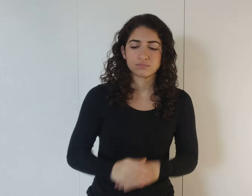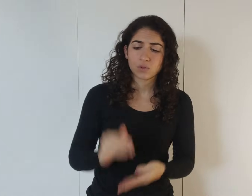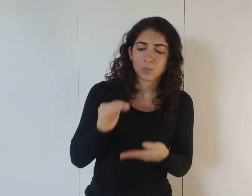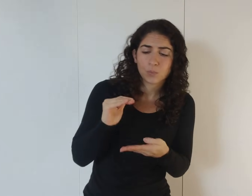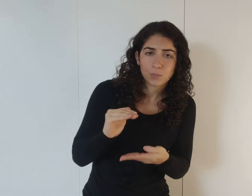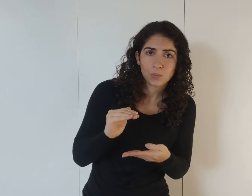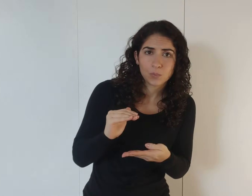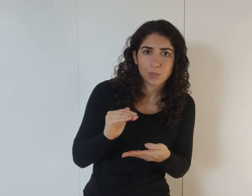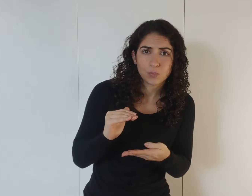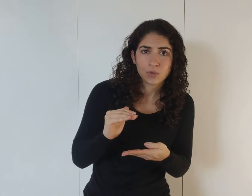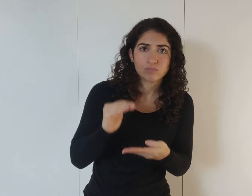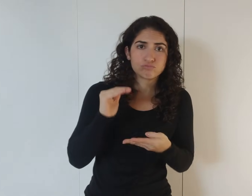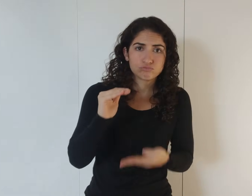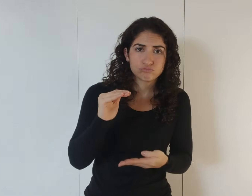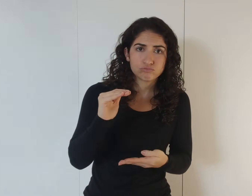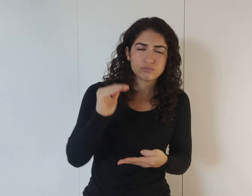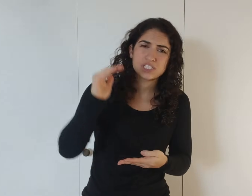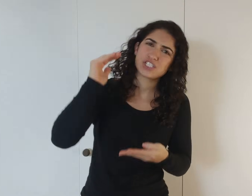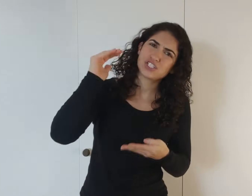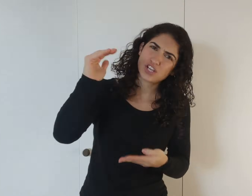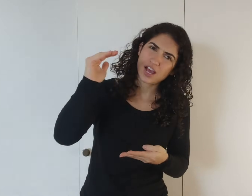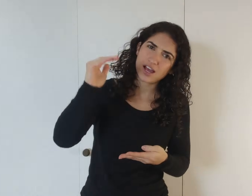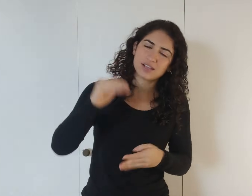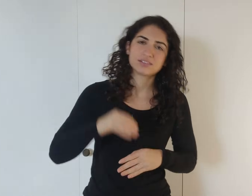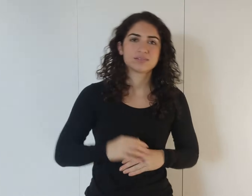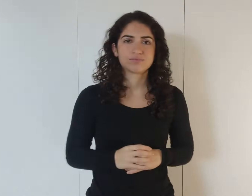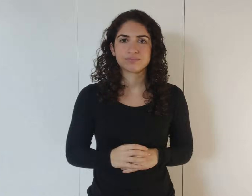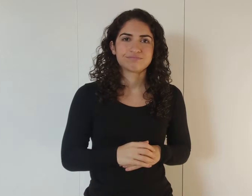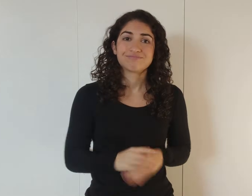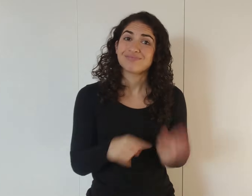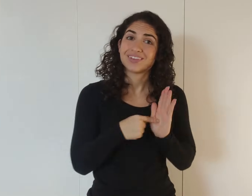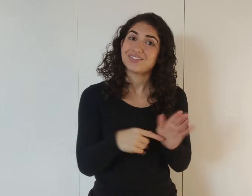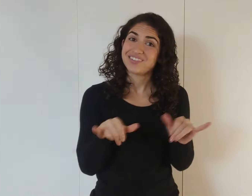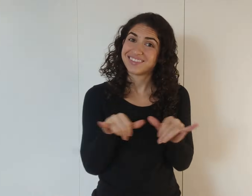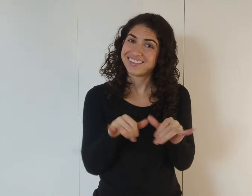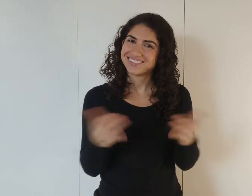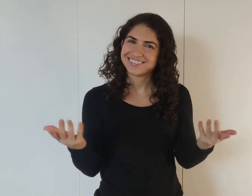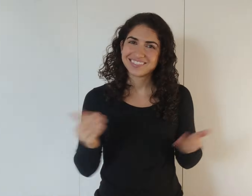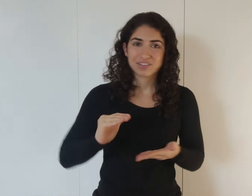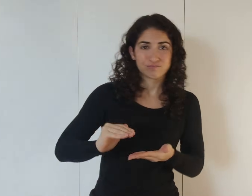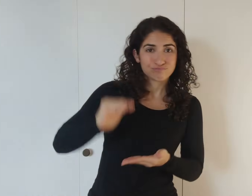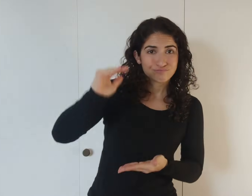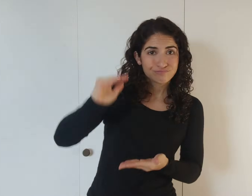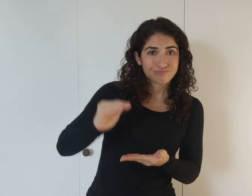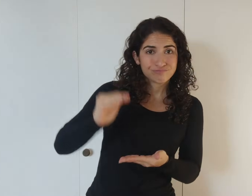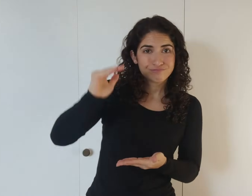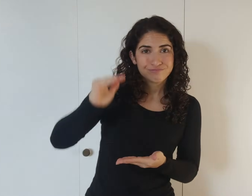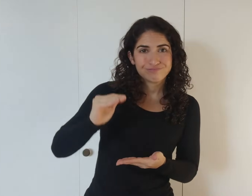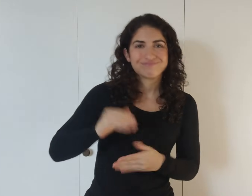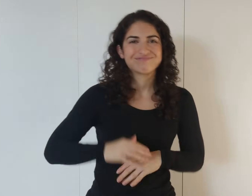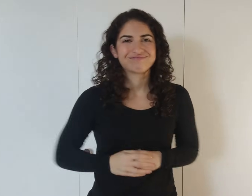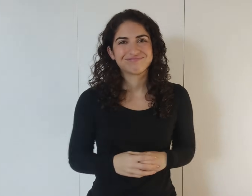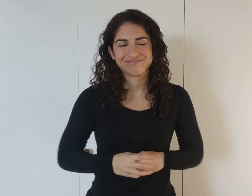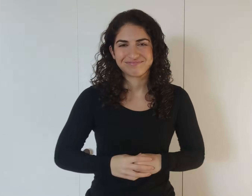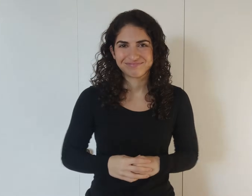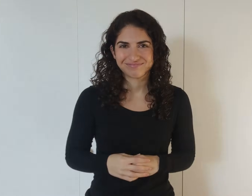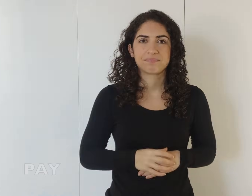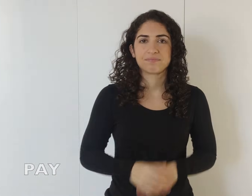Small, medium, large That's size!